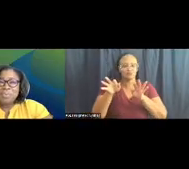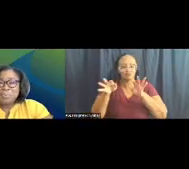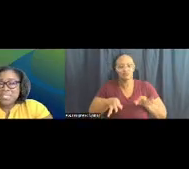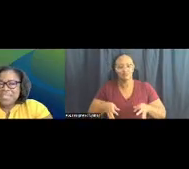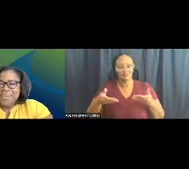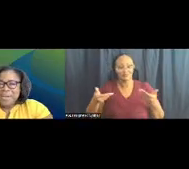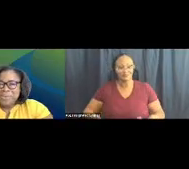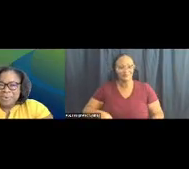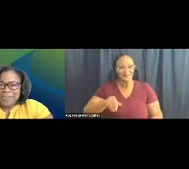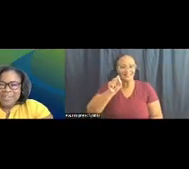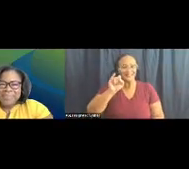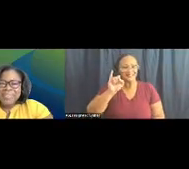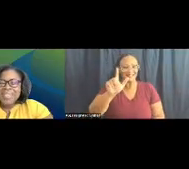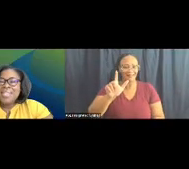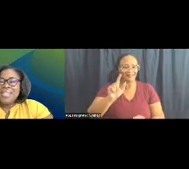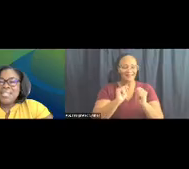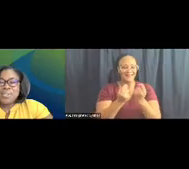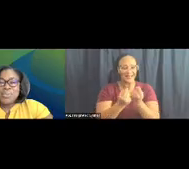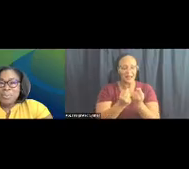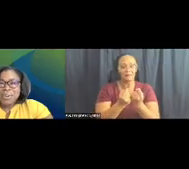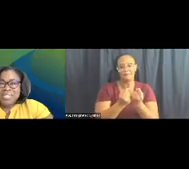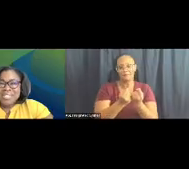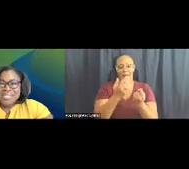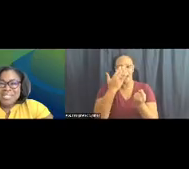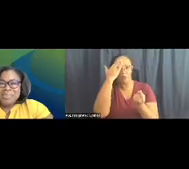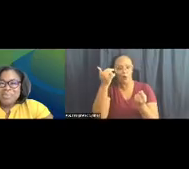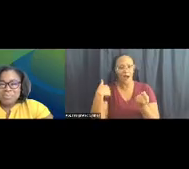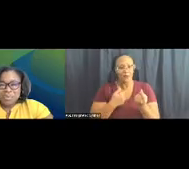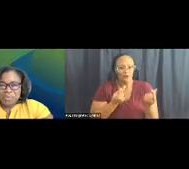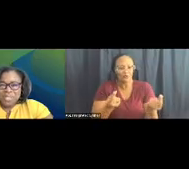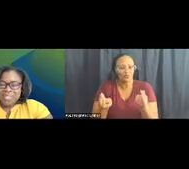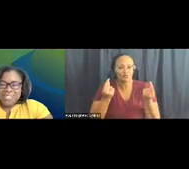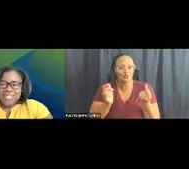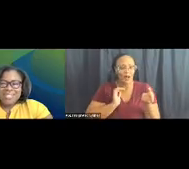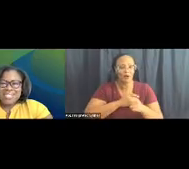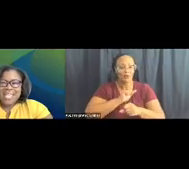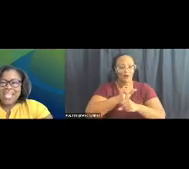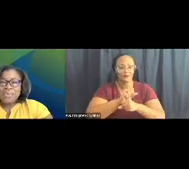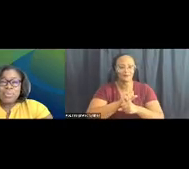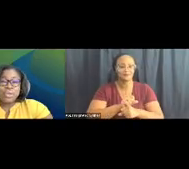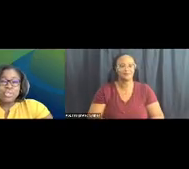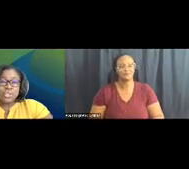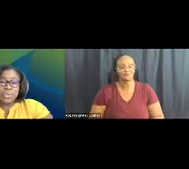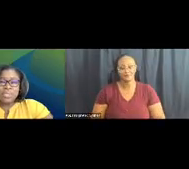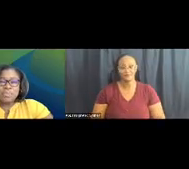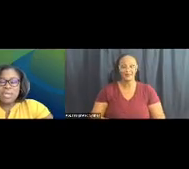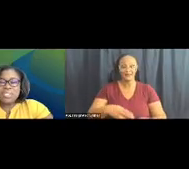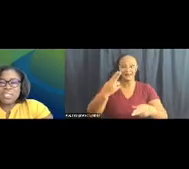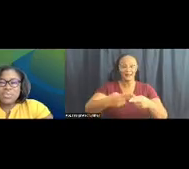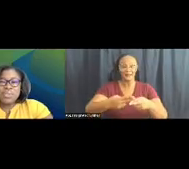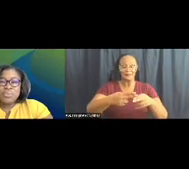and the purpose of our work. So we're part of the system improvement leads and we're a joint project